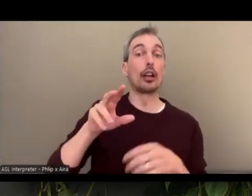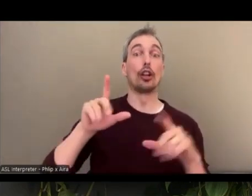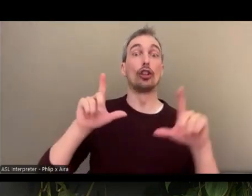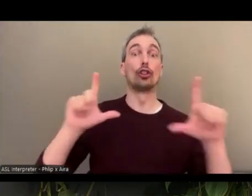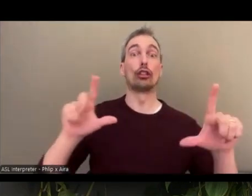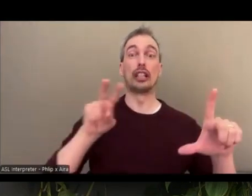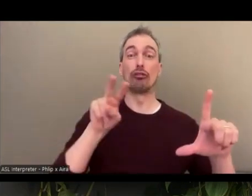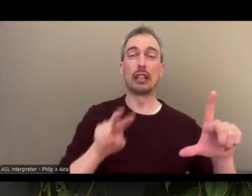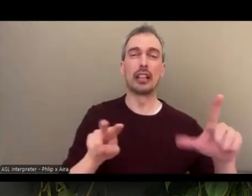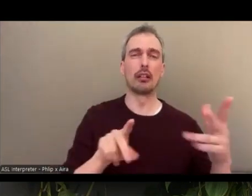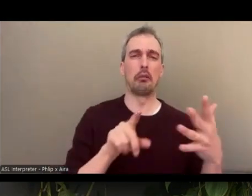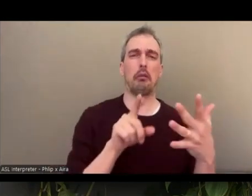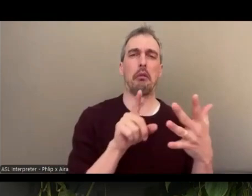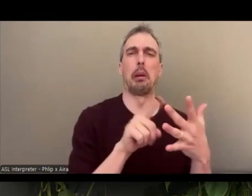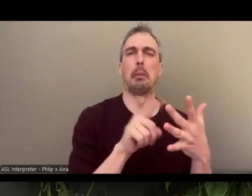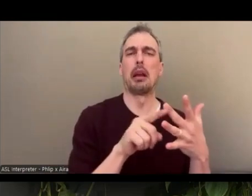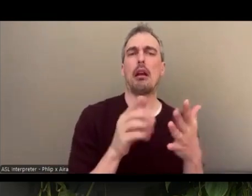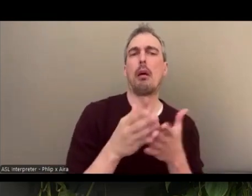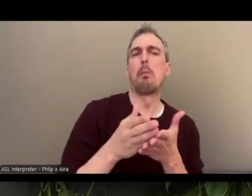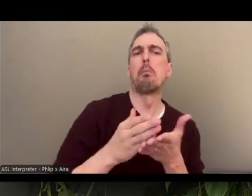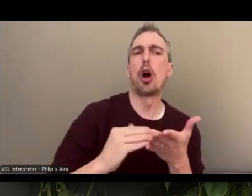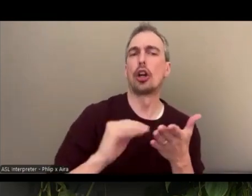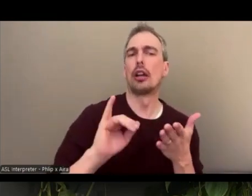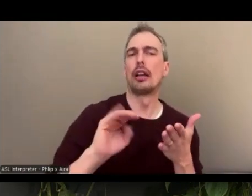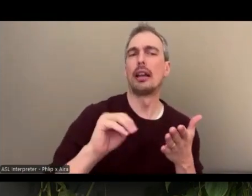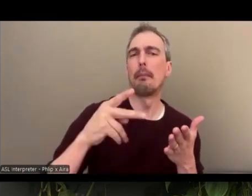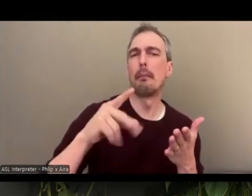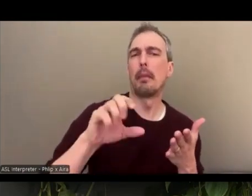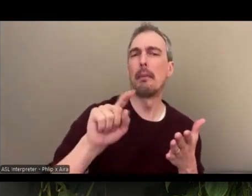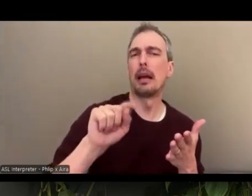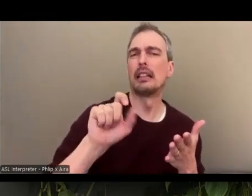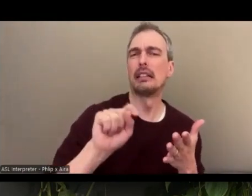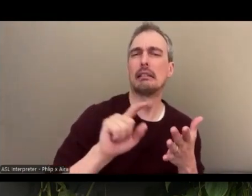And then if you're consistently considering a broad range of disabilities,